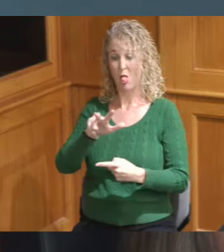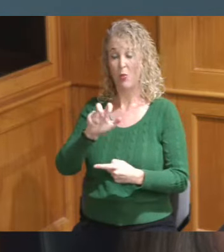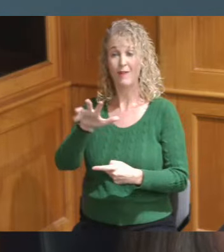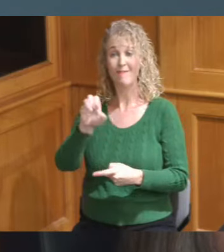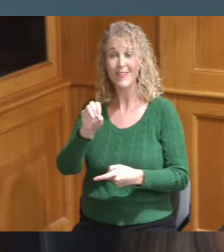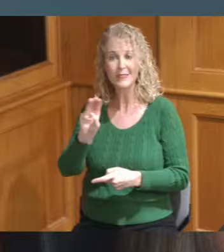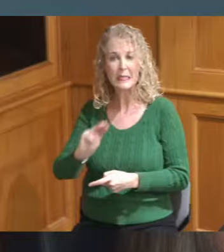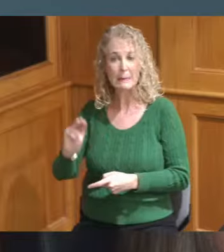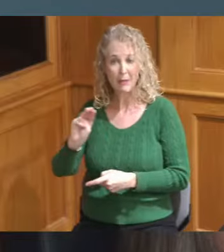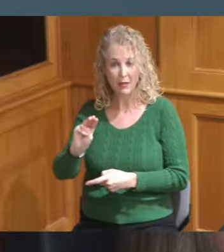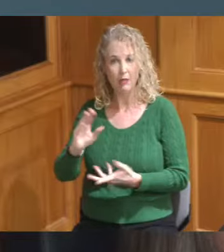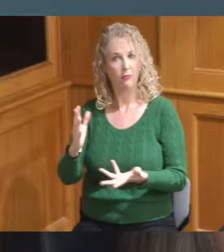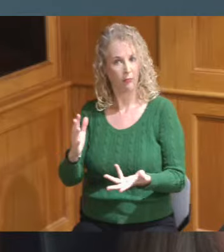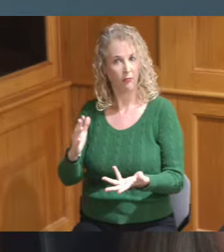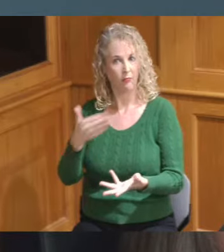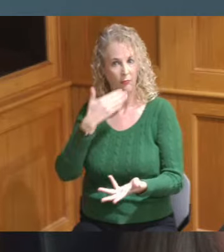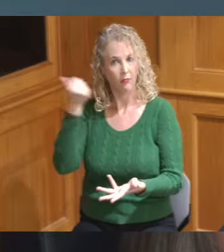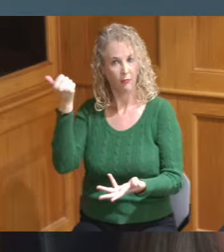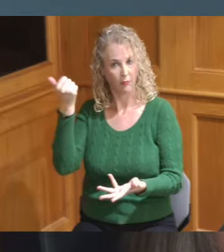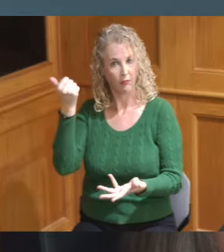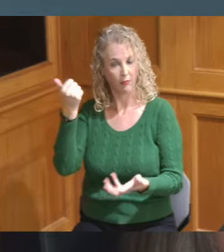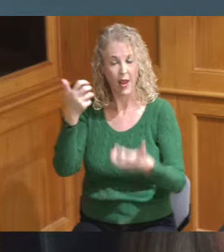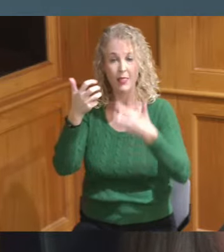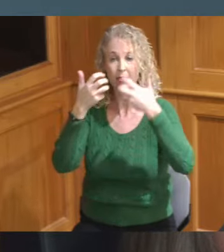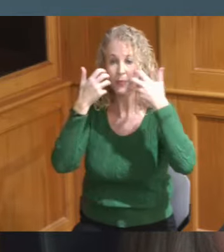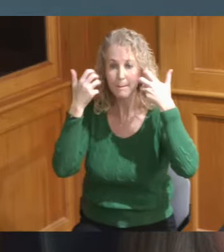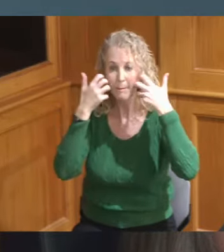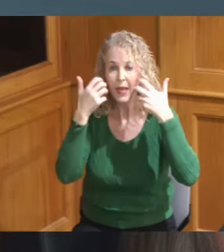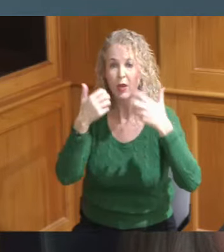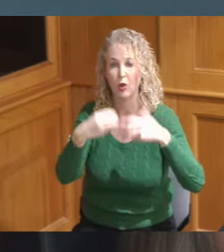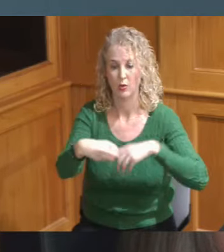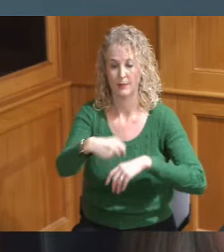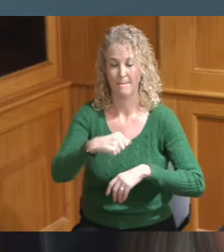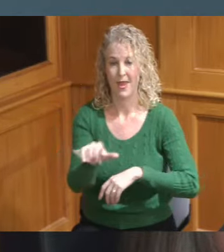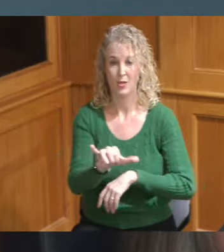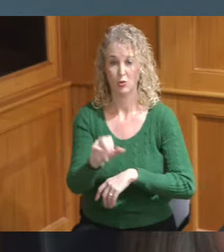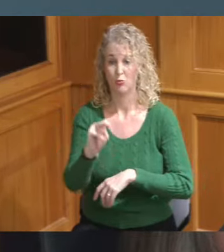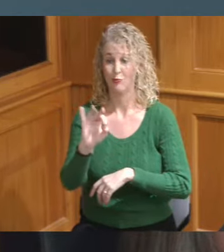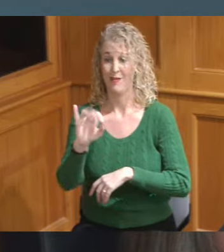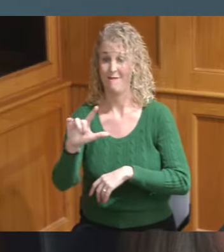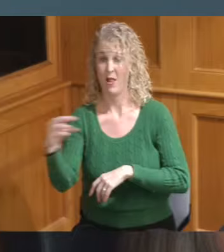and also of course the Bengals will be putting in some money and NFL will also be putting in money